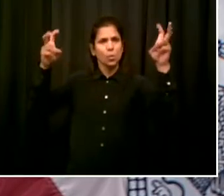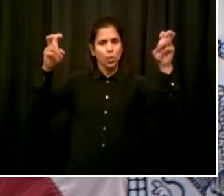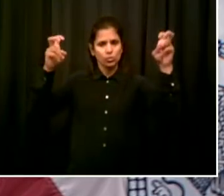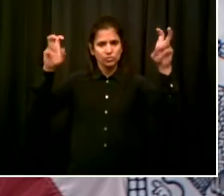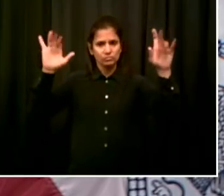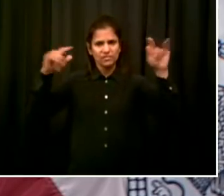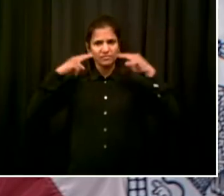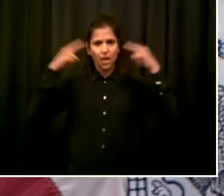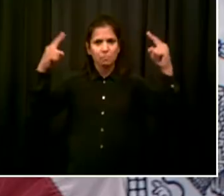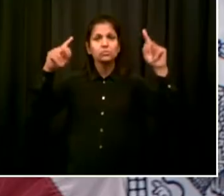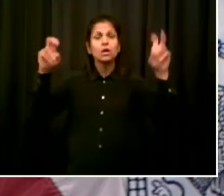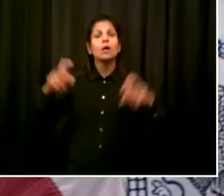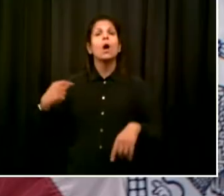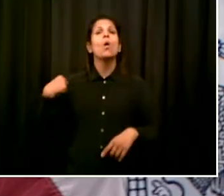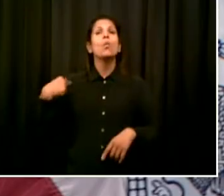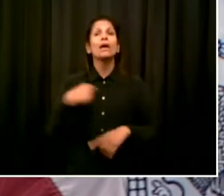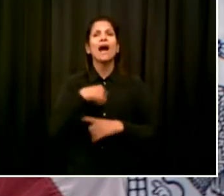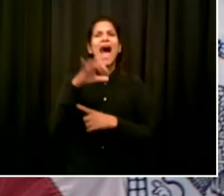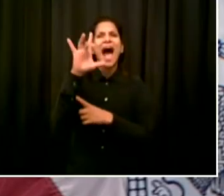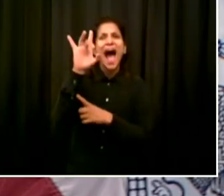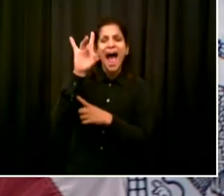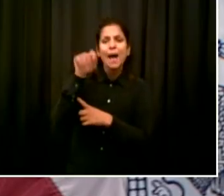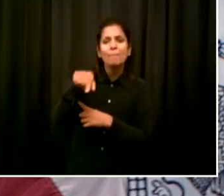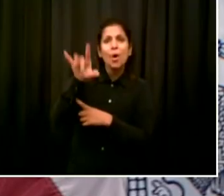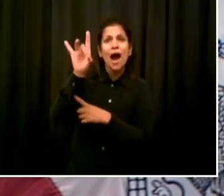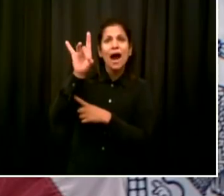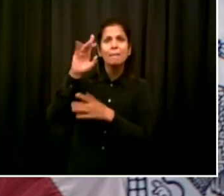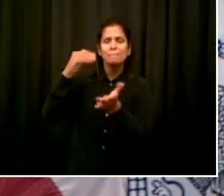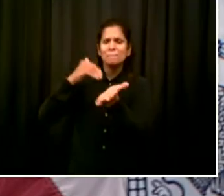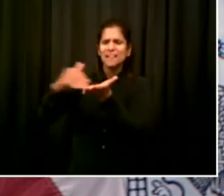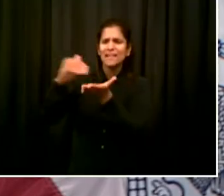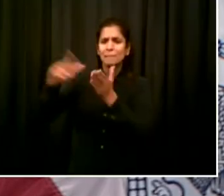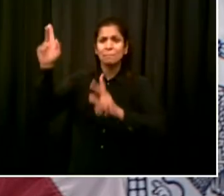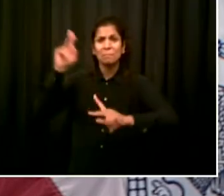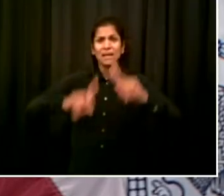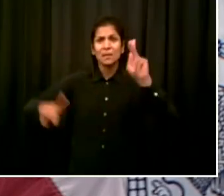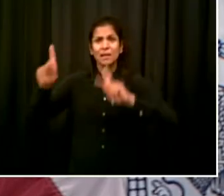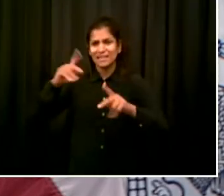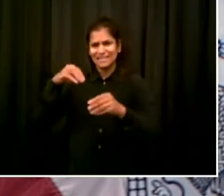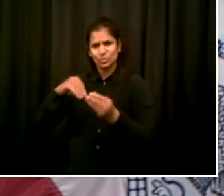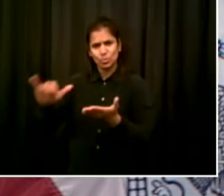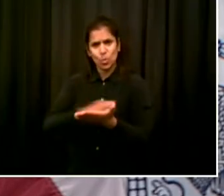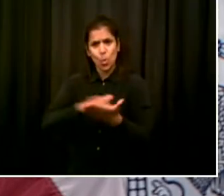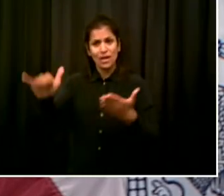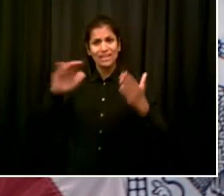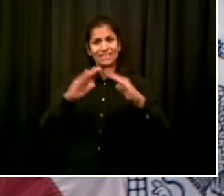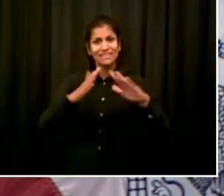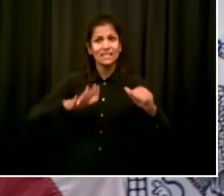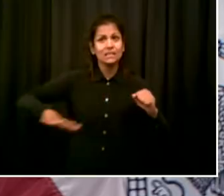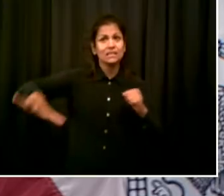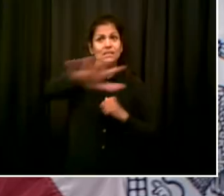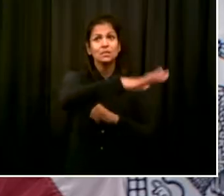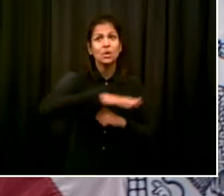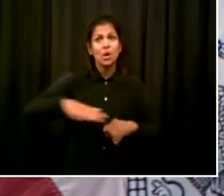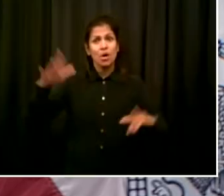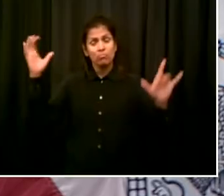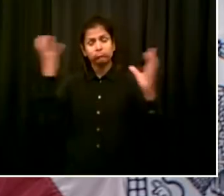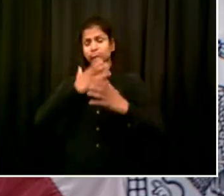IT WAS A ENY-E OPENER FOR ME. CITY OF 8.6 MILLN IOPEOPLE IT IS A FEW